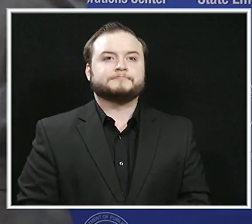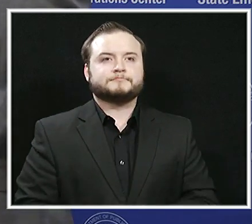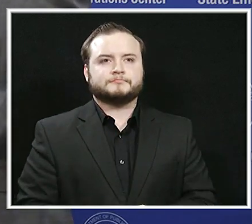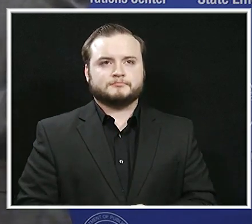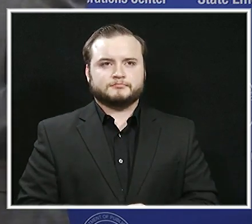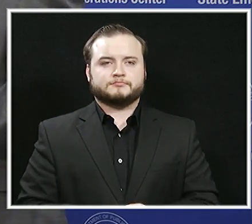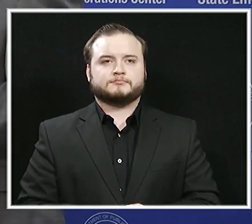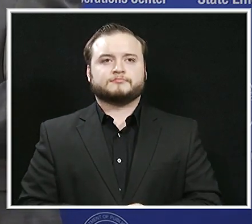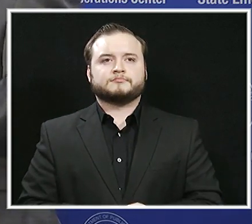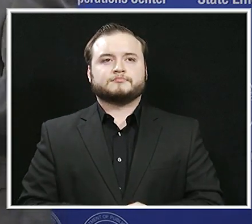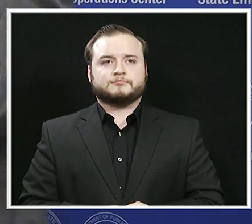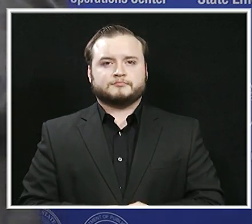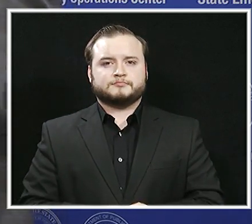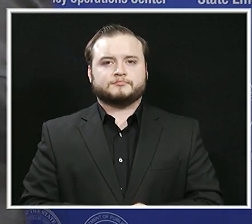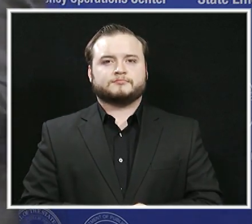we need. Just so